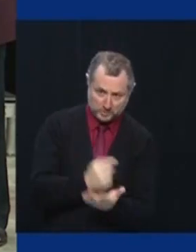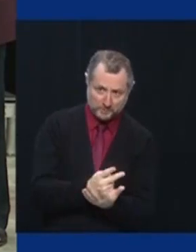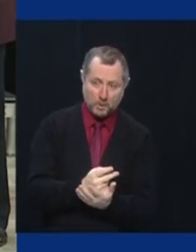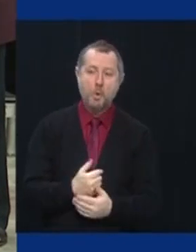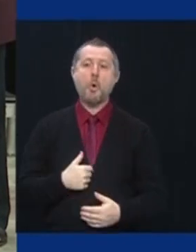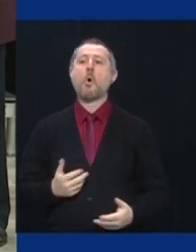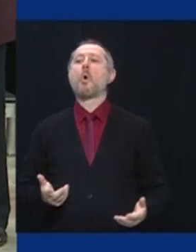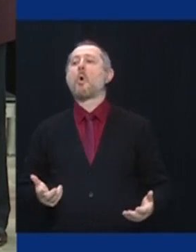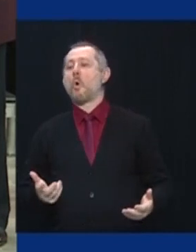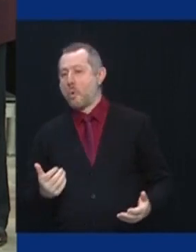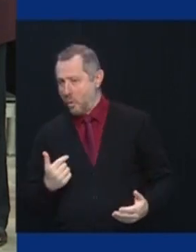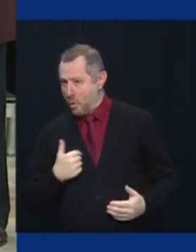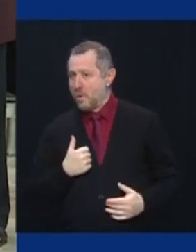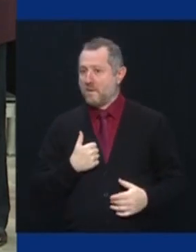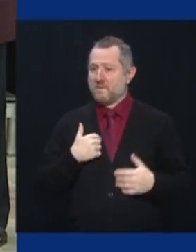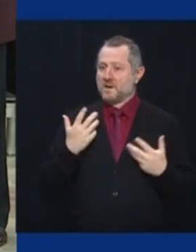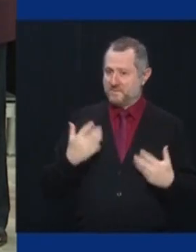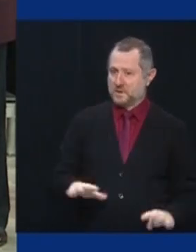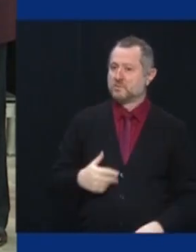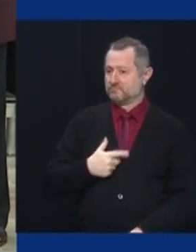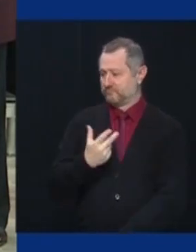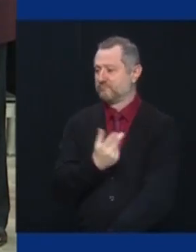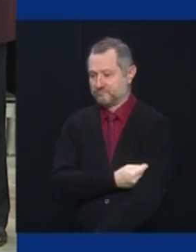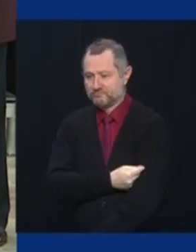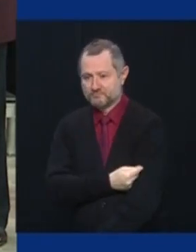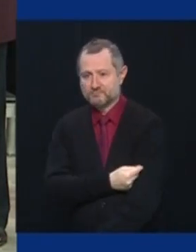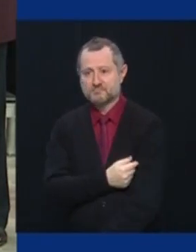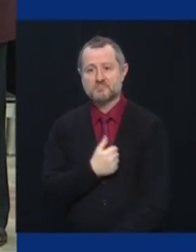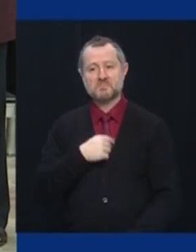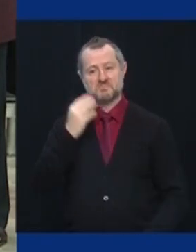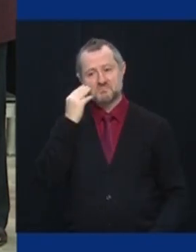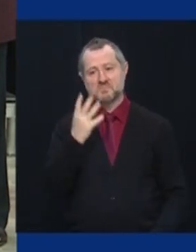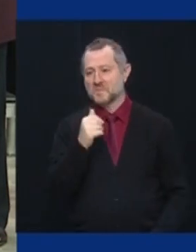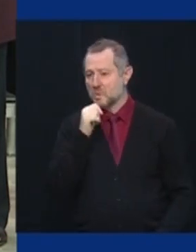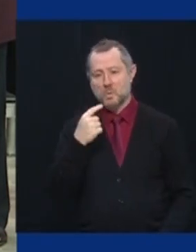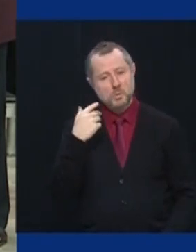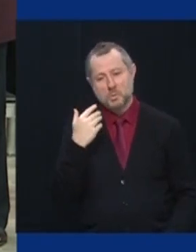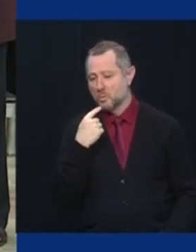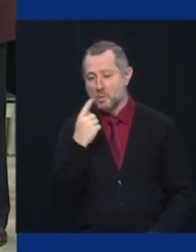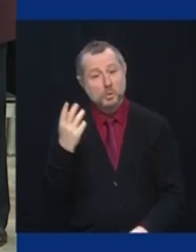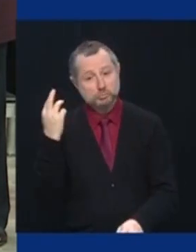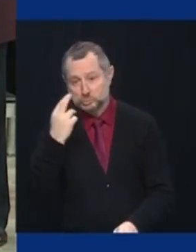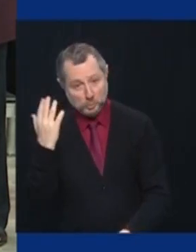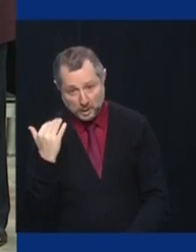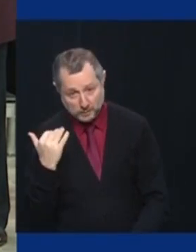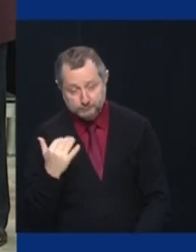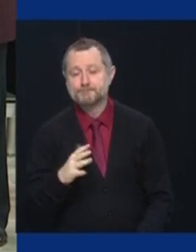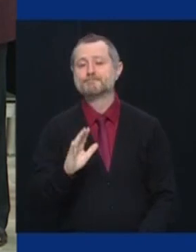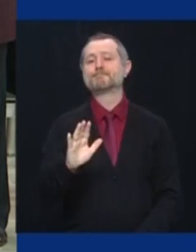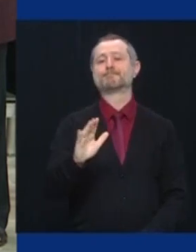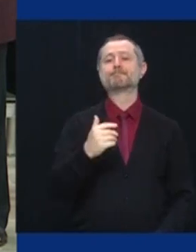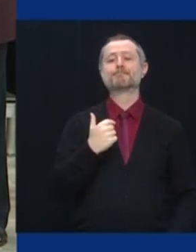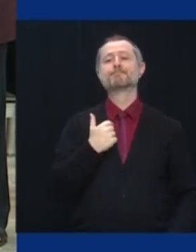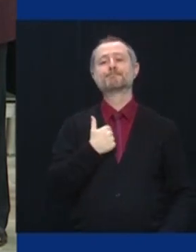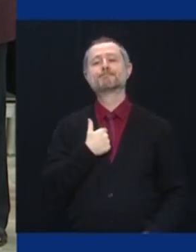SOMEWHERE, I DON'T KNOW WHERE YOU SIT, I KNOW YOU WERE LOOKING AT THAT VACCINE. SO I KNEW, AND I DID TAKE IT, I